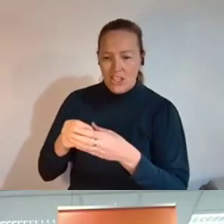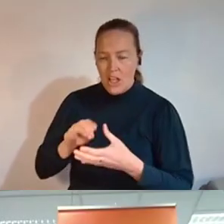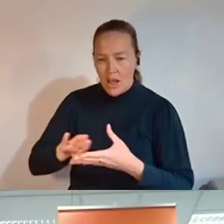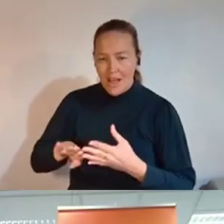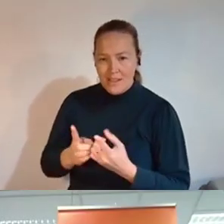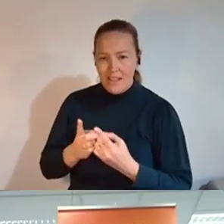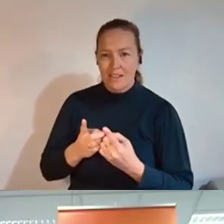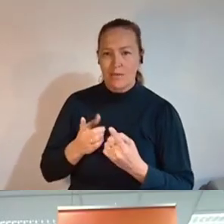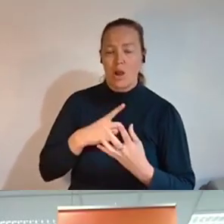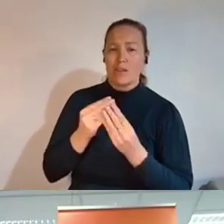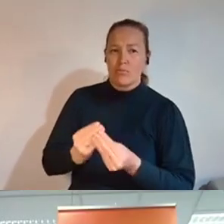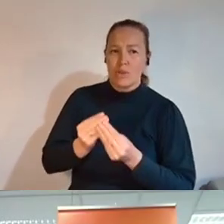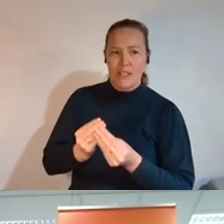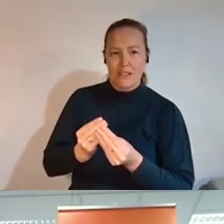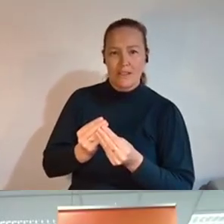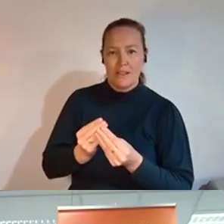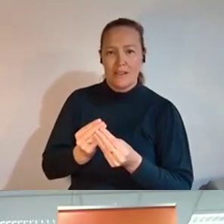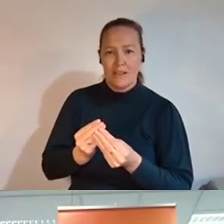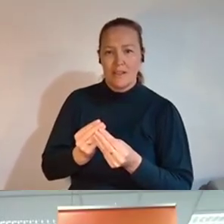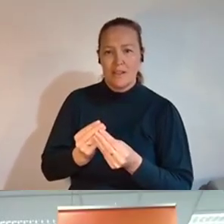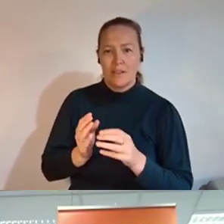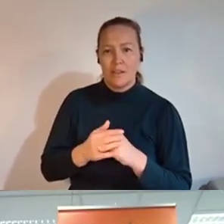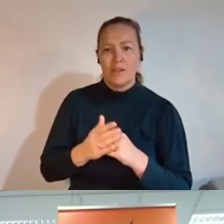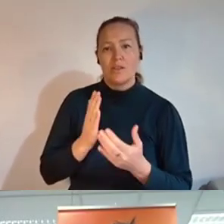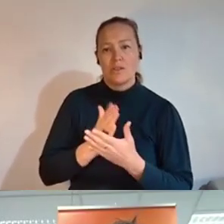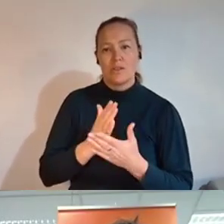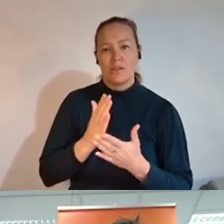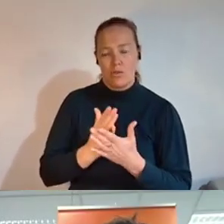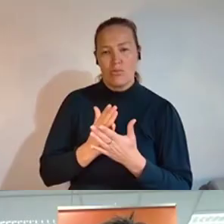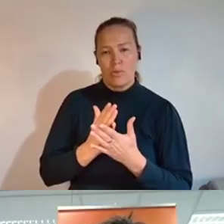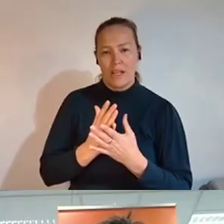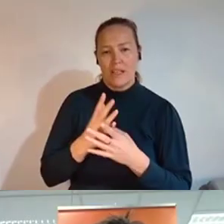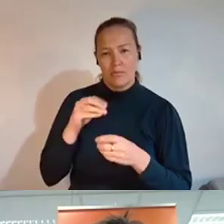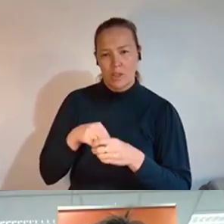to see more of our collective world. So I guess really embedding that in our way of thinking about